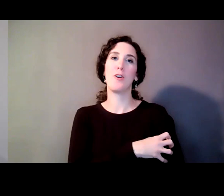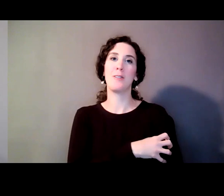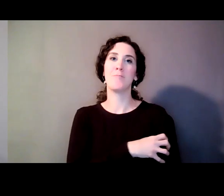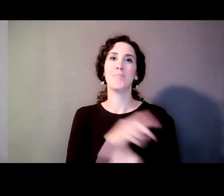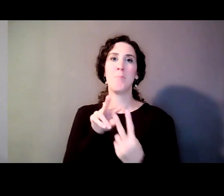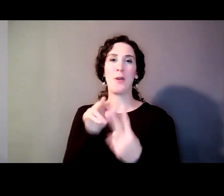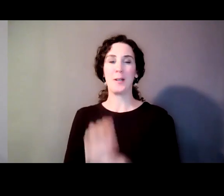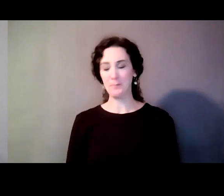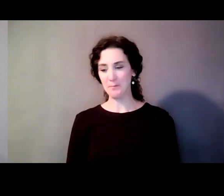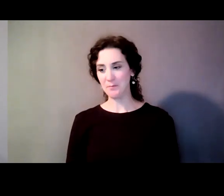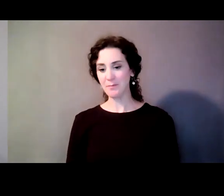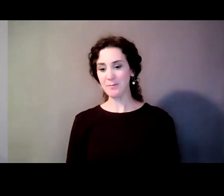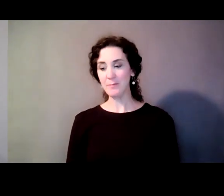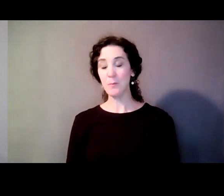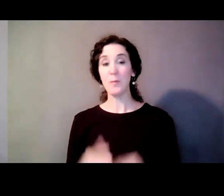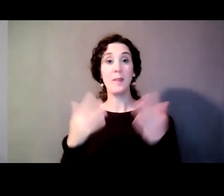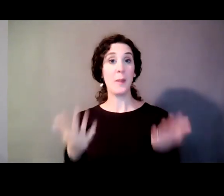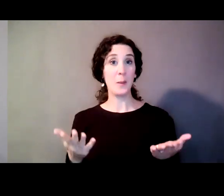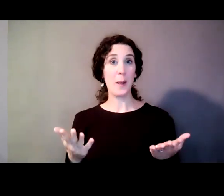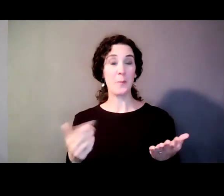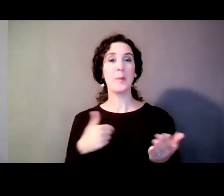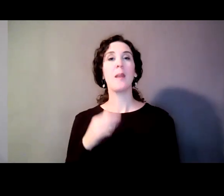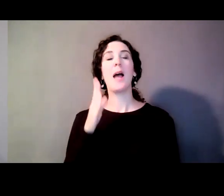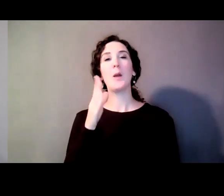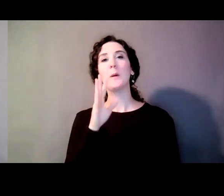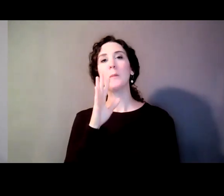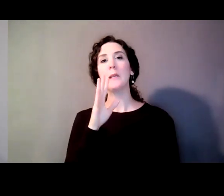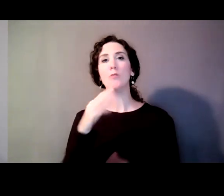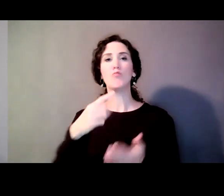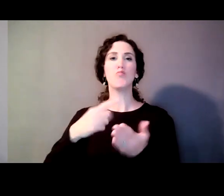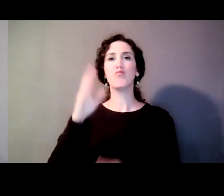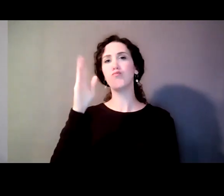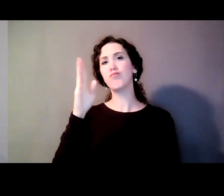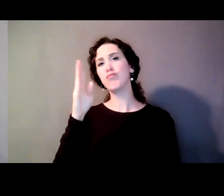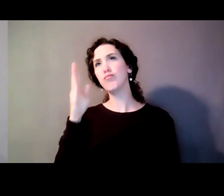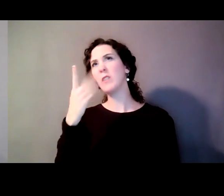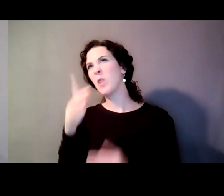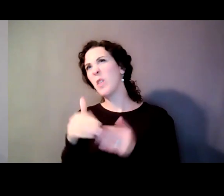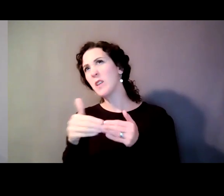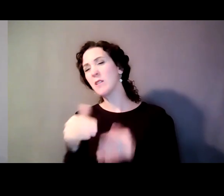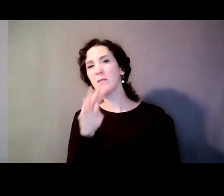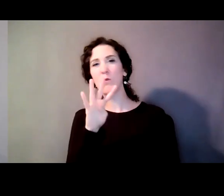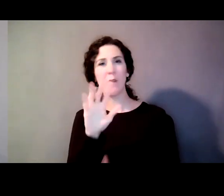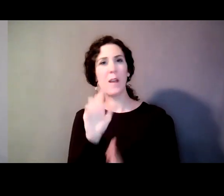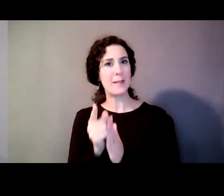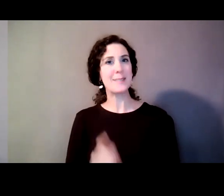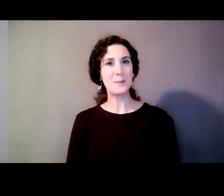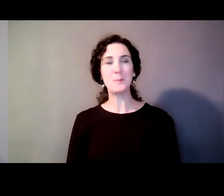At any rate, I am going to be talking for probably the next 45 minutes.